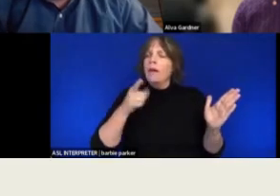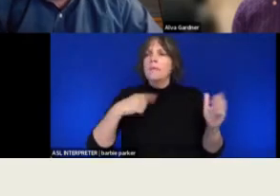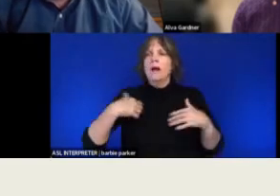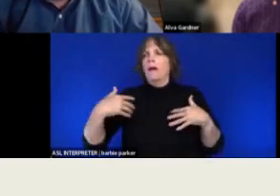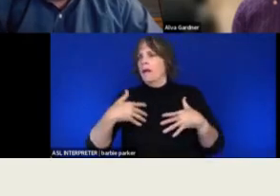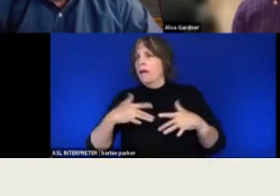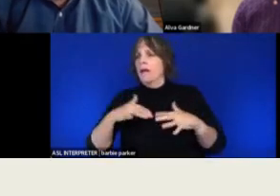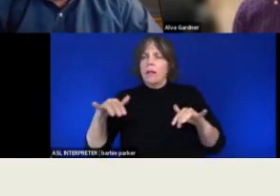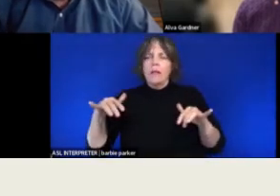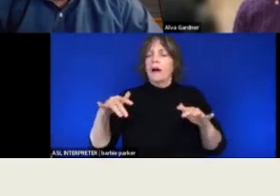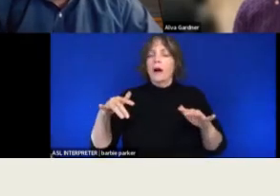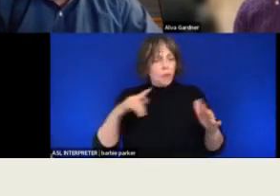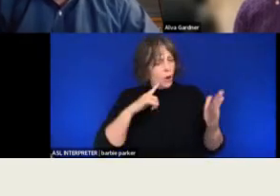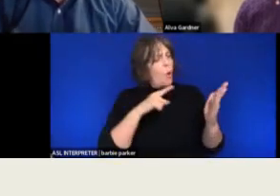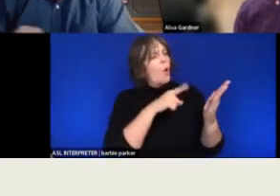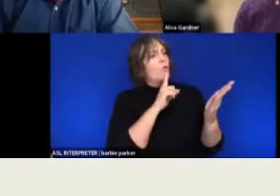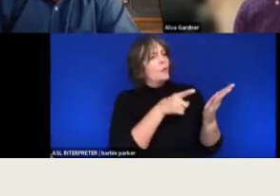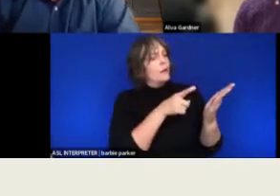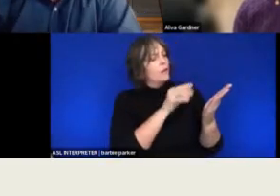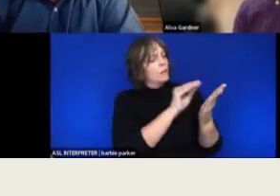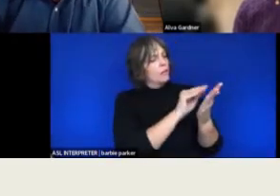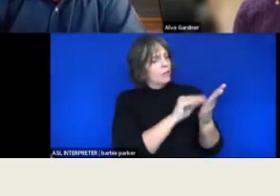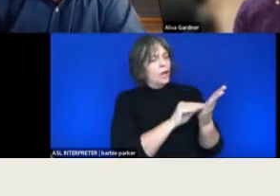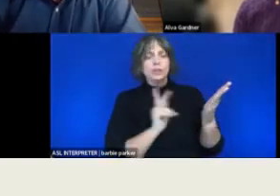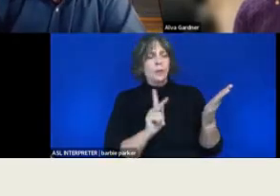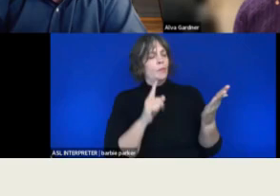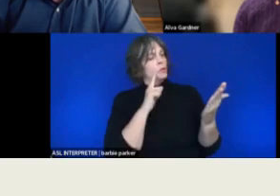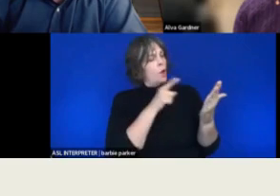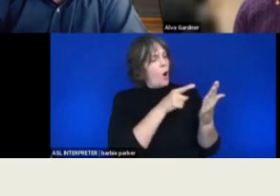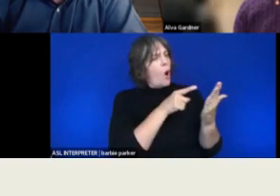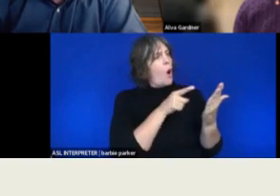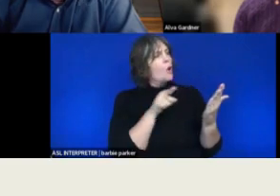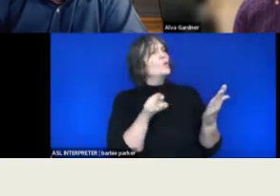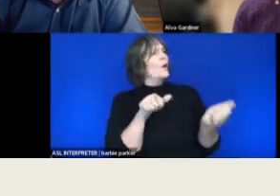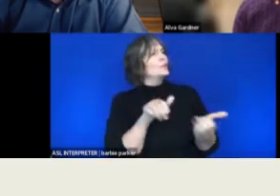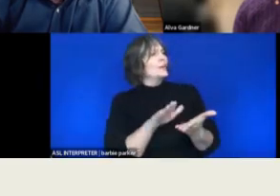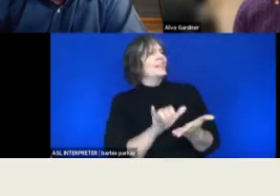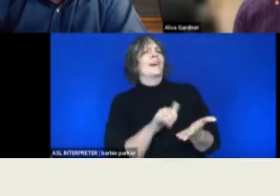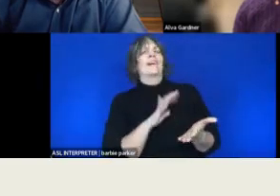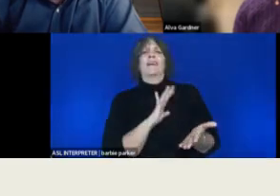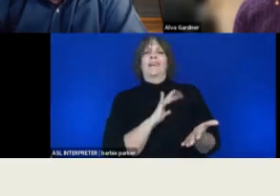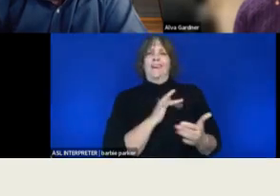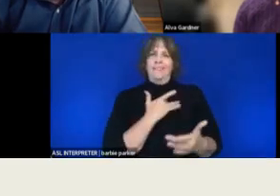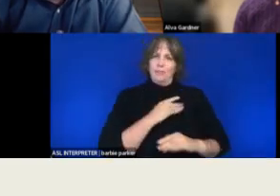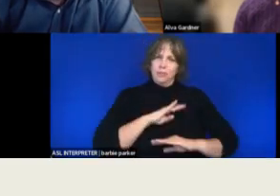address it, and it created a much healthier culture. So when we think about this, the impacts of organizational culture is